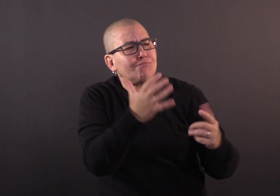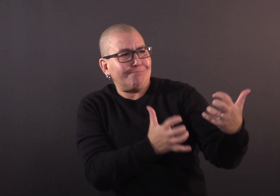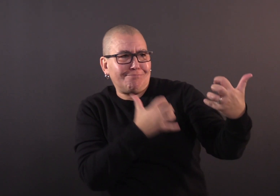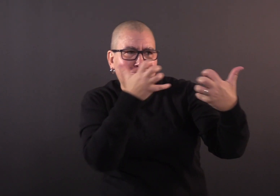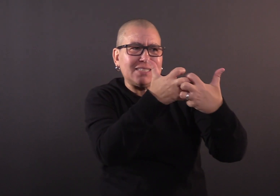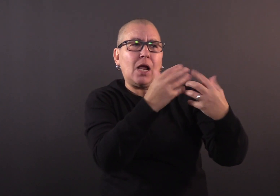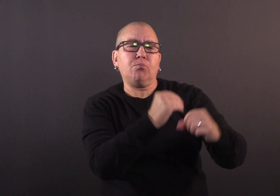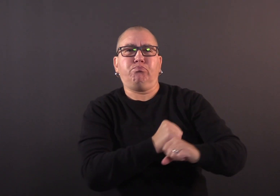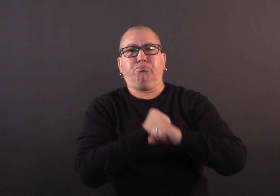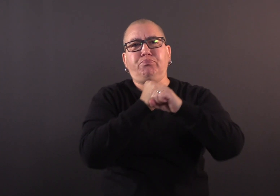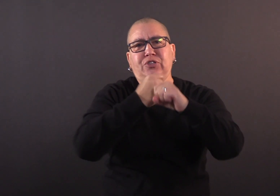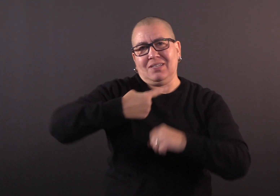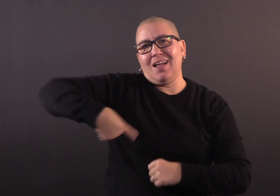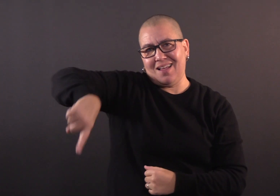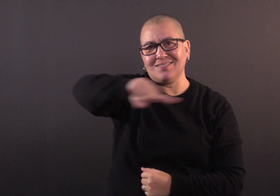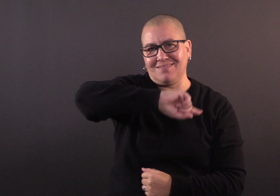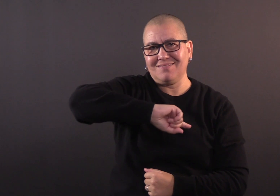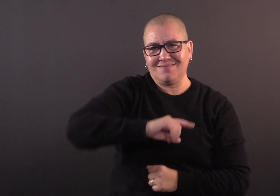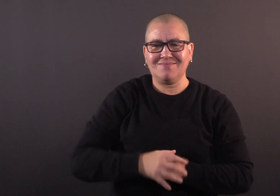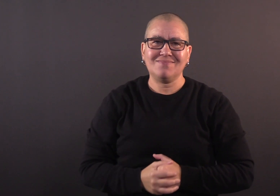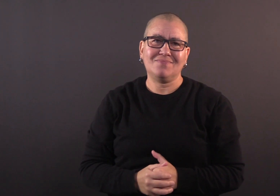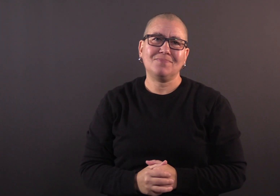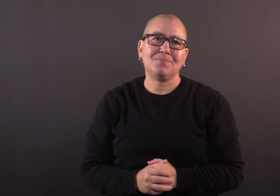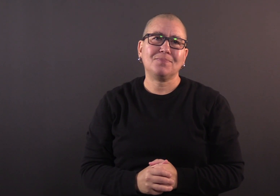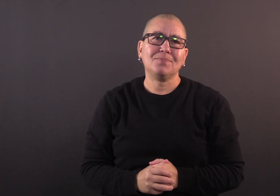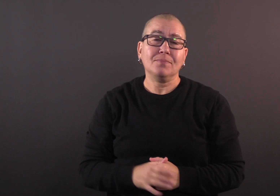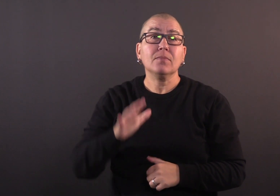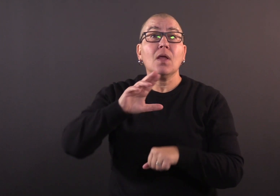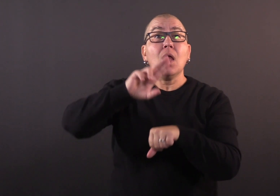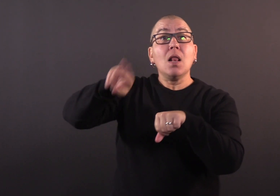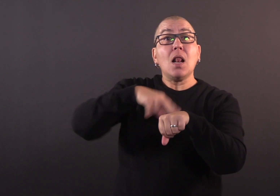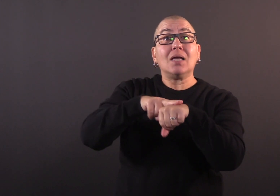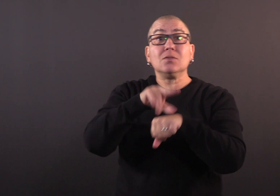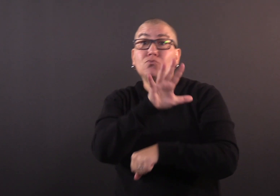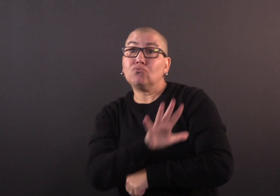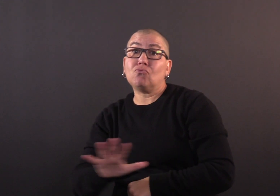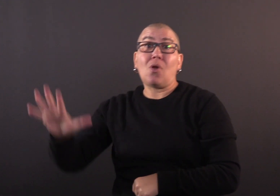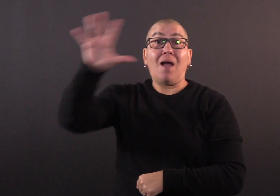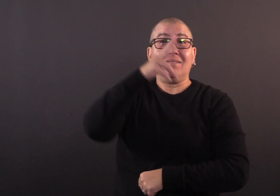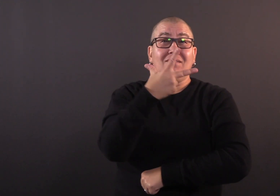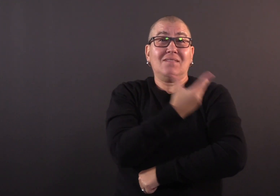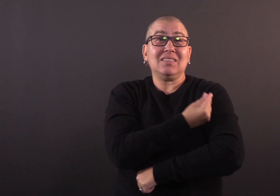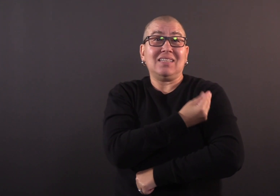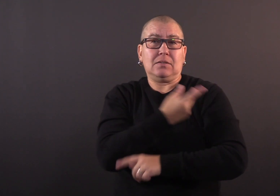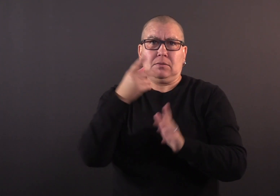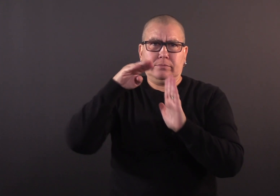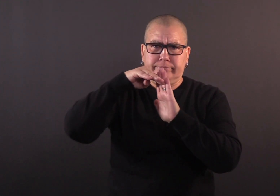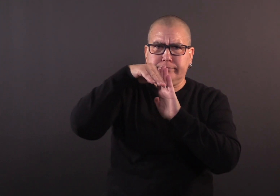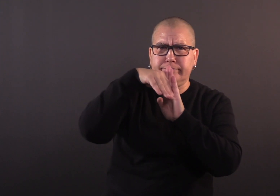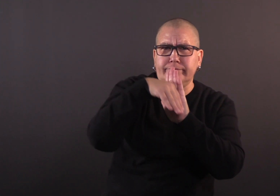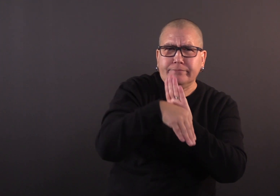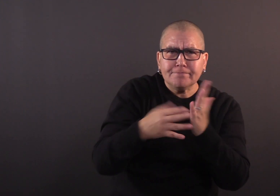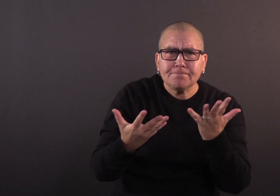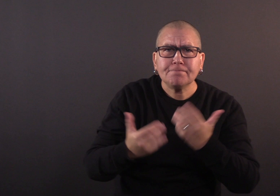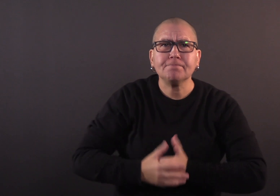the vaccine appears to be a good match against currently circulating variants.